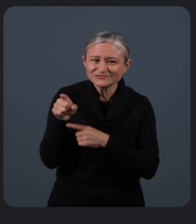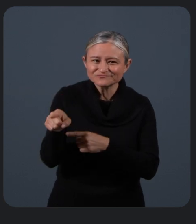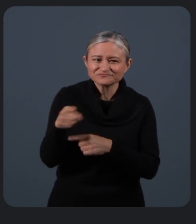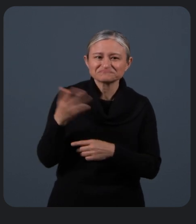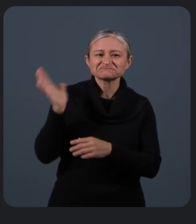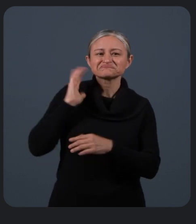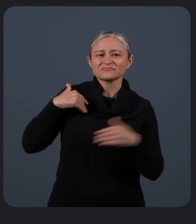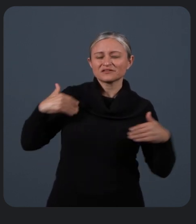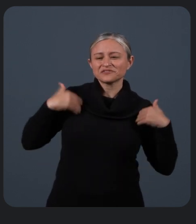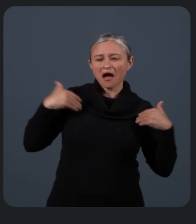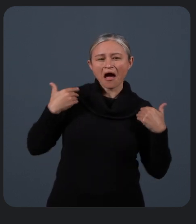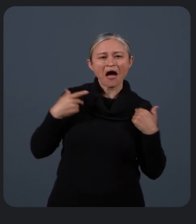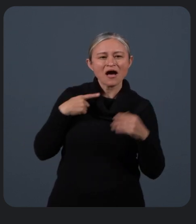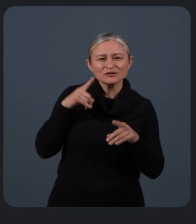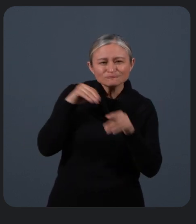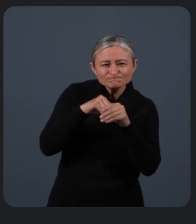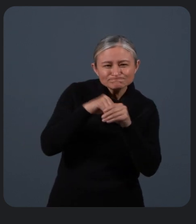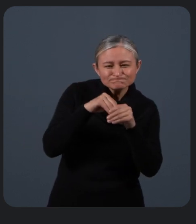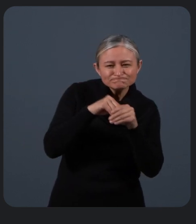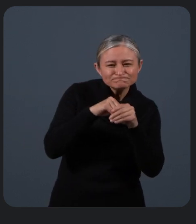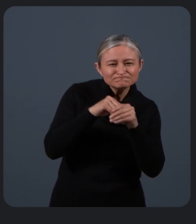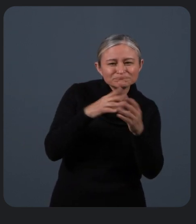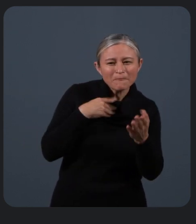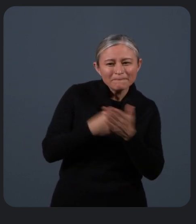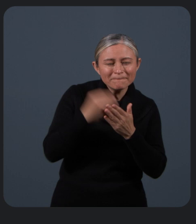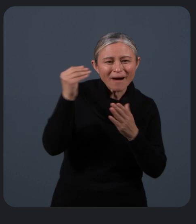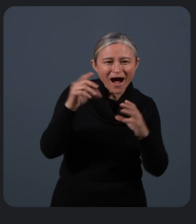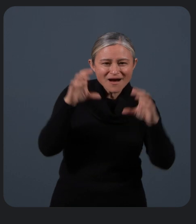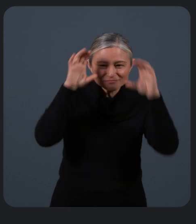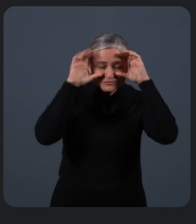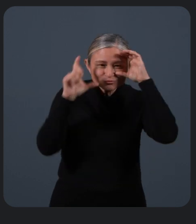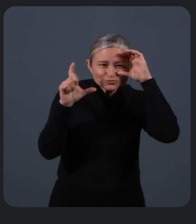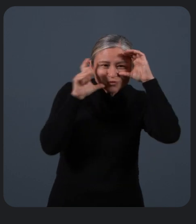to get my first mask and snorkel and a set of fins.